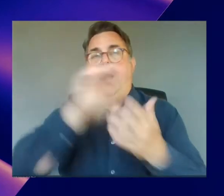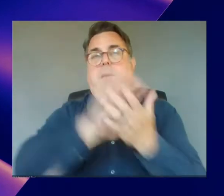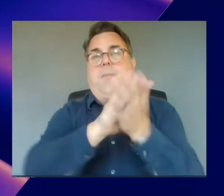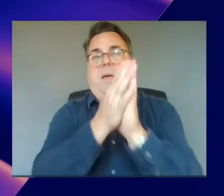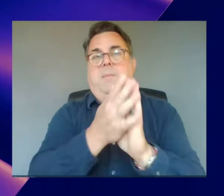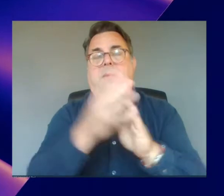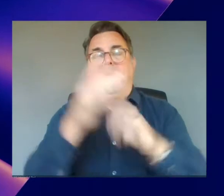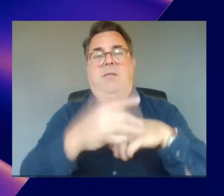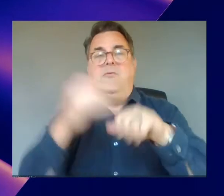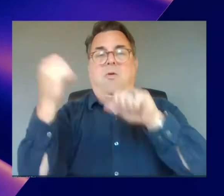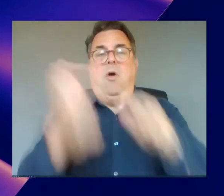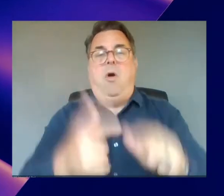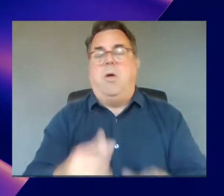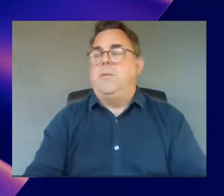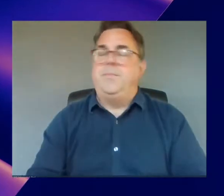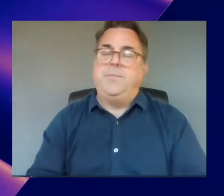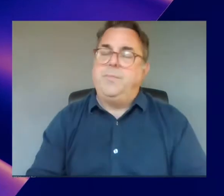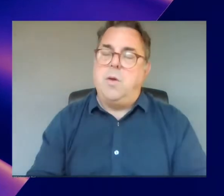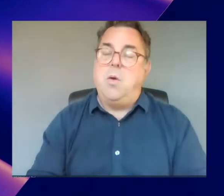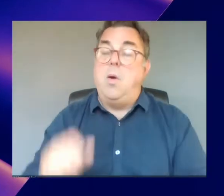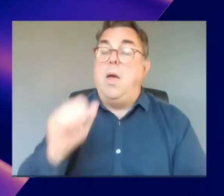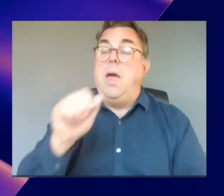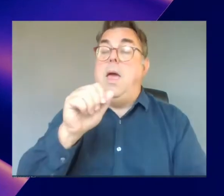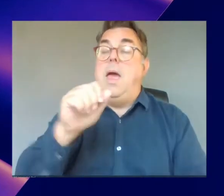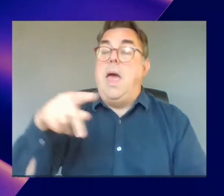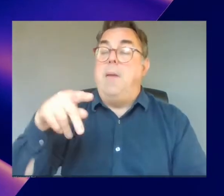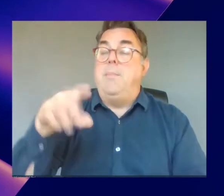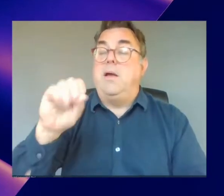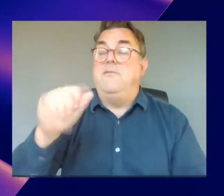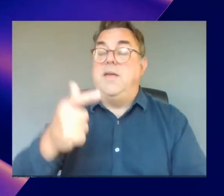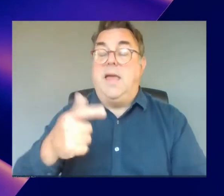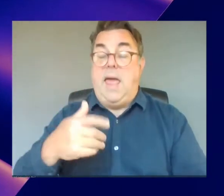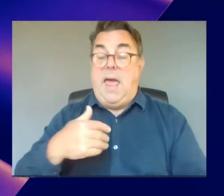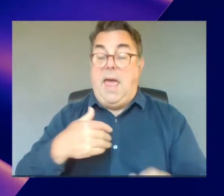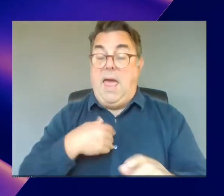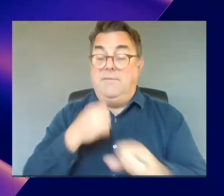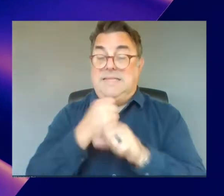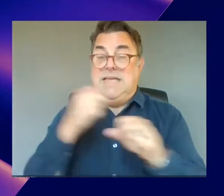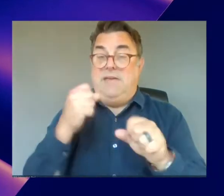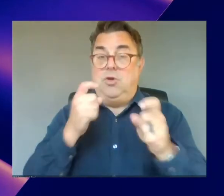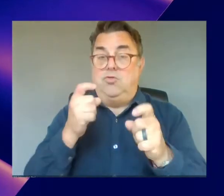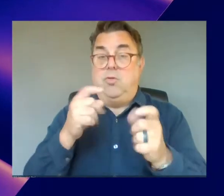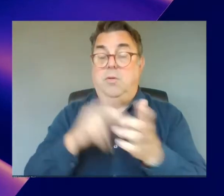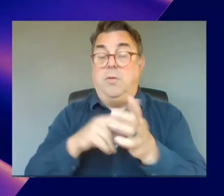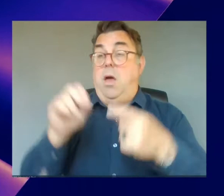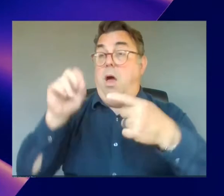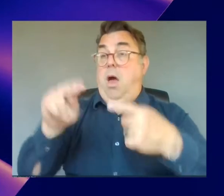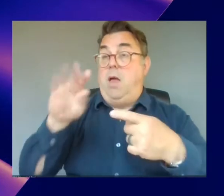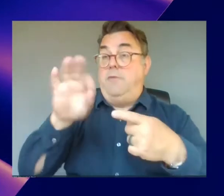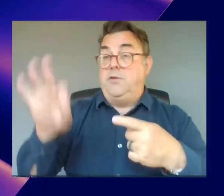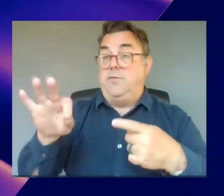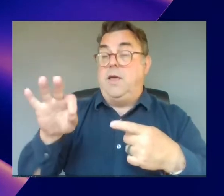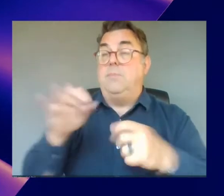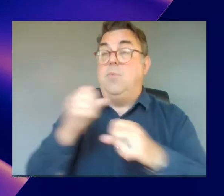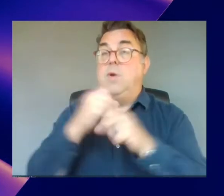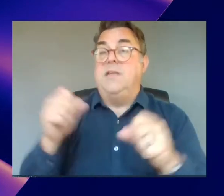AppConfig actually has some safety controls built in that make that turning on of the feature flag a much safer thing. There's basically three things.